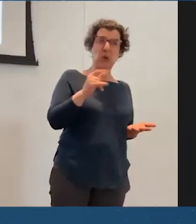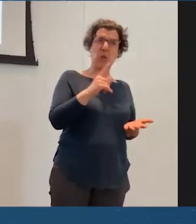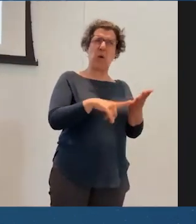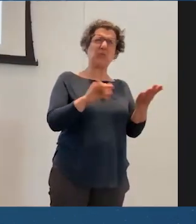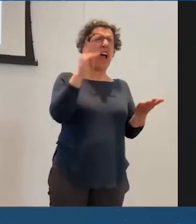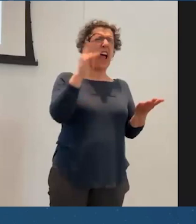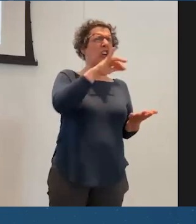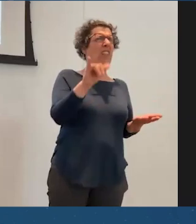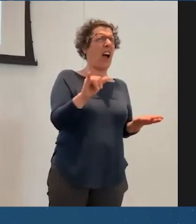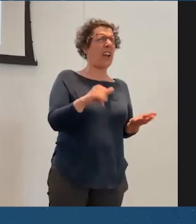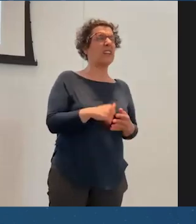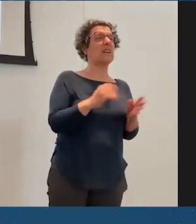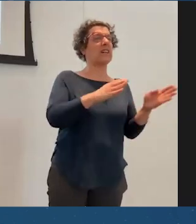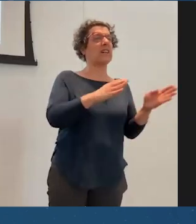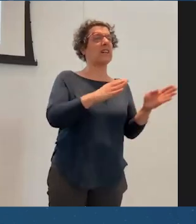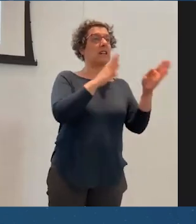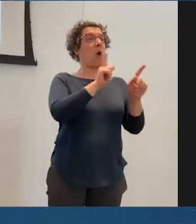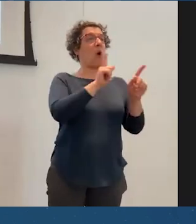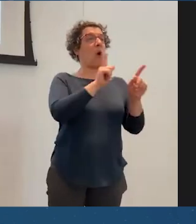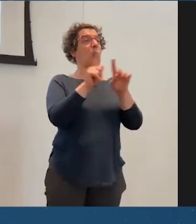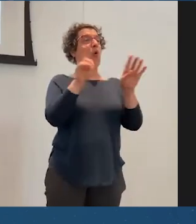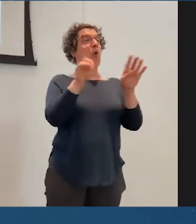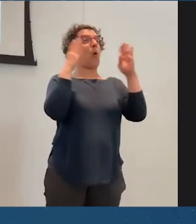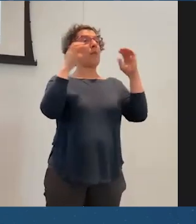as well as openly communicating often.